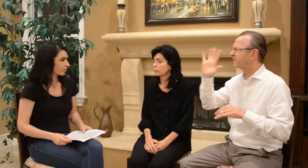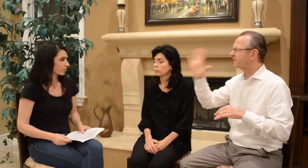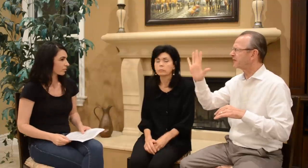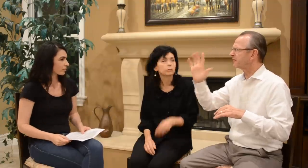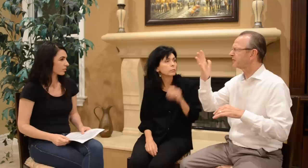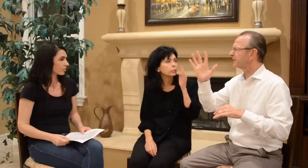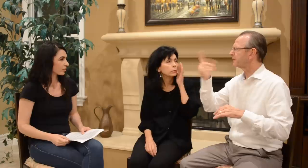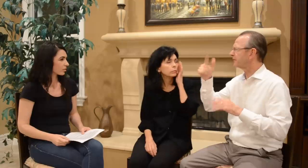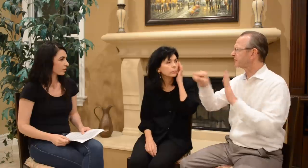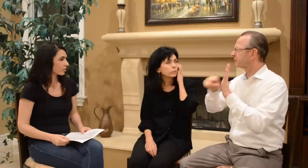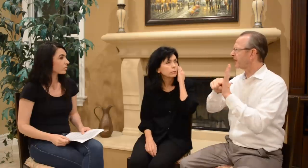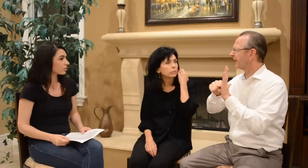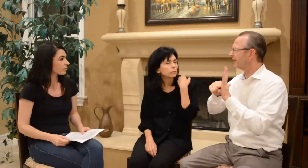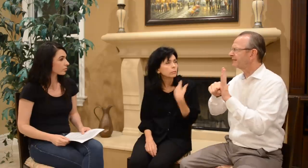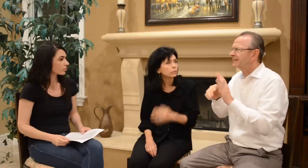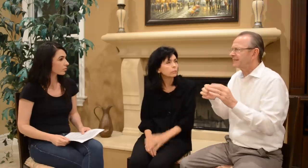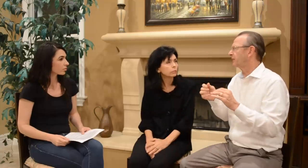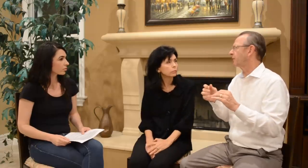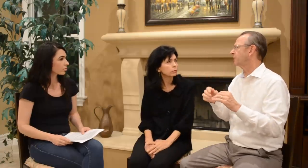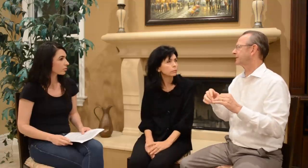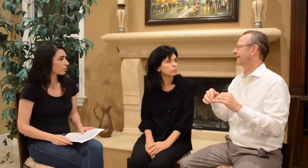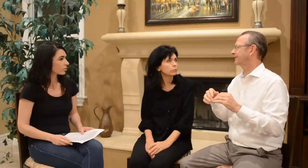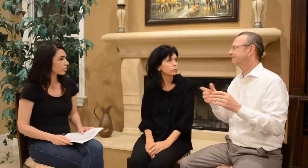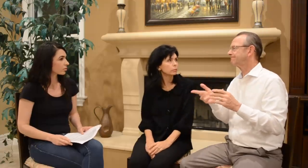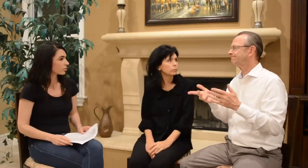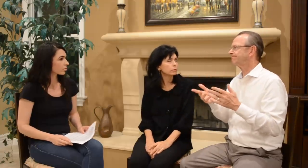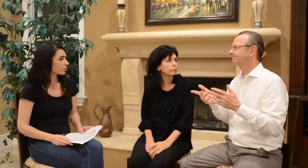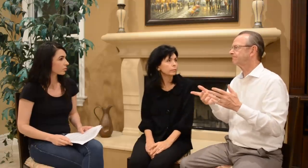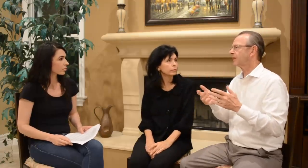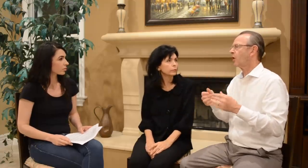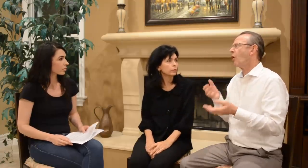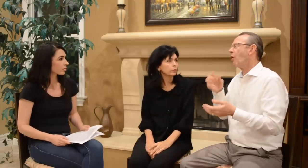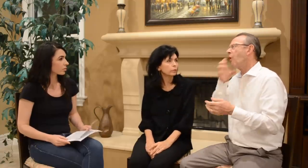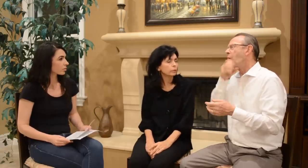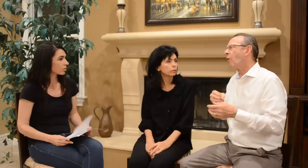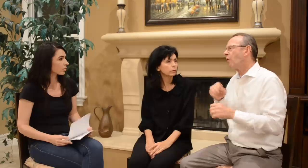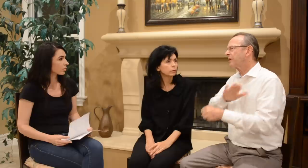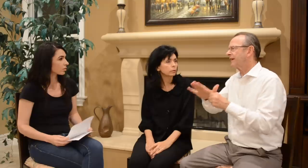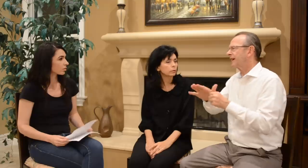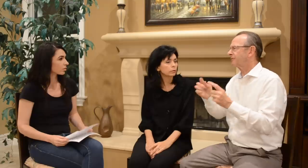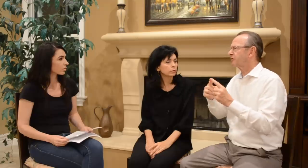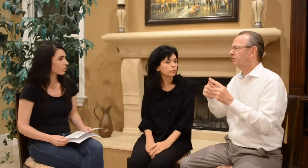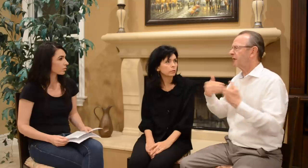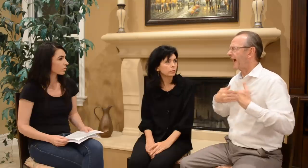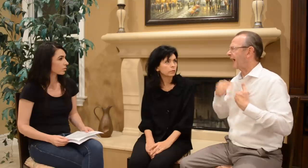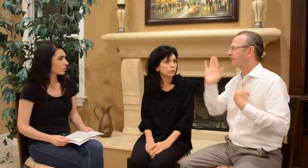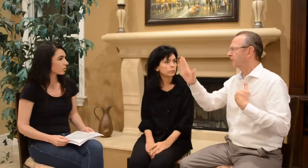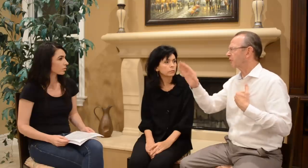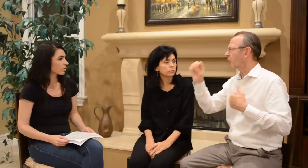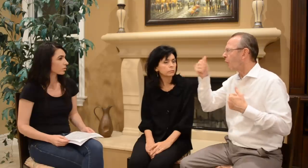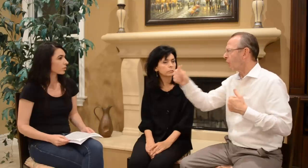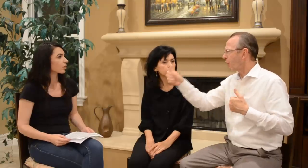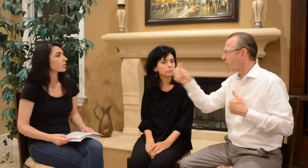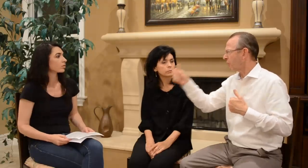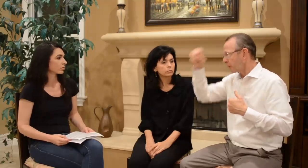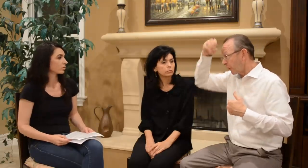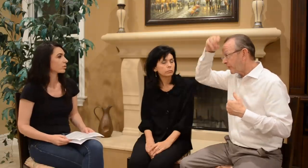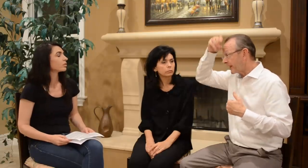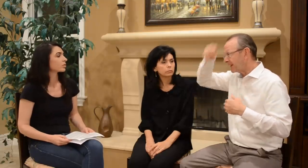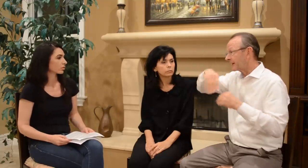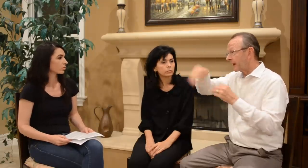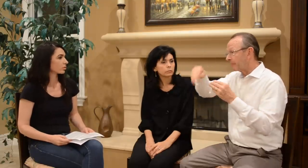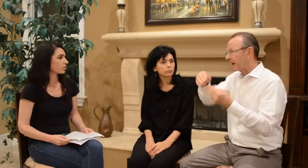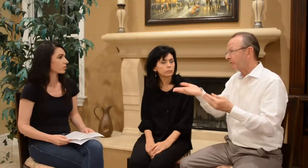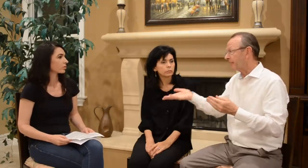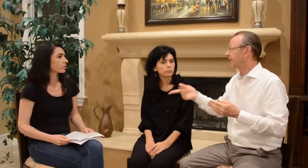Dad: or in 5th grade, old enough to have your own opinion about things-